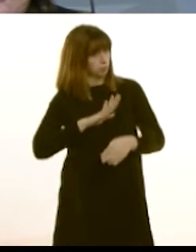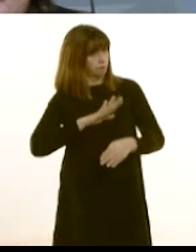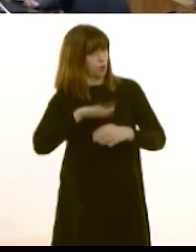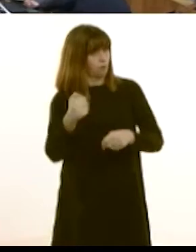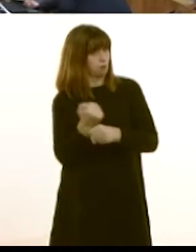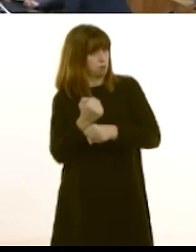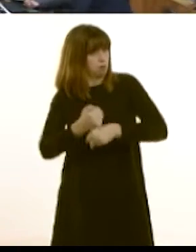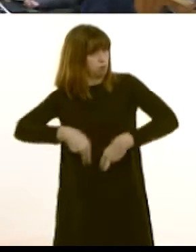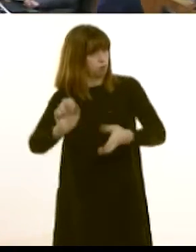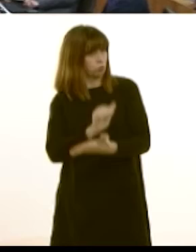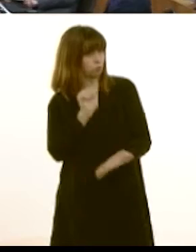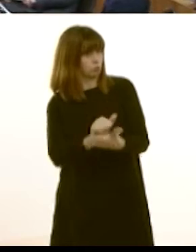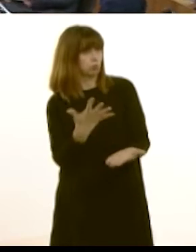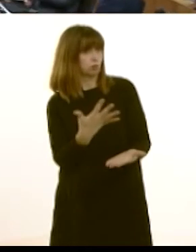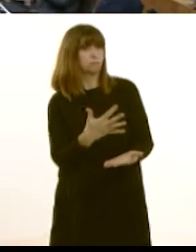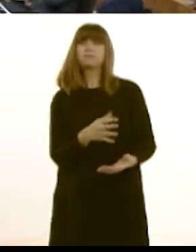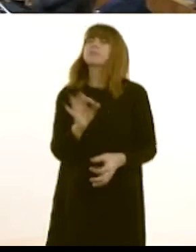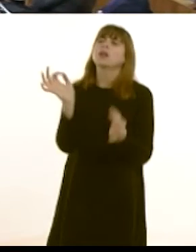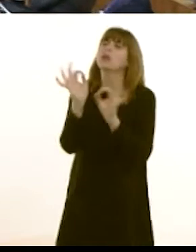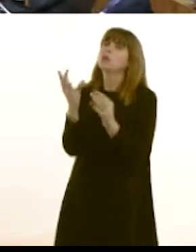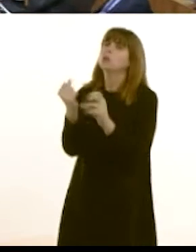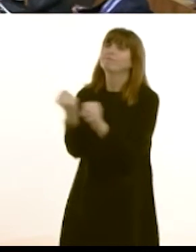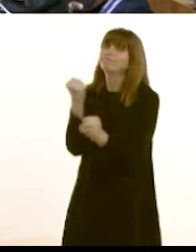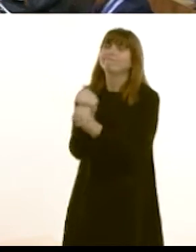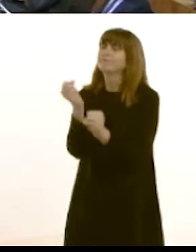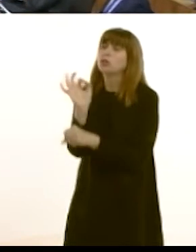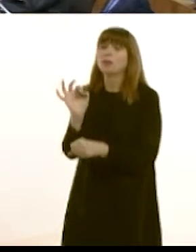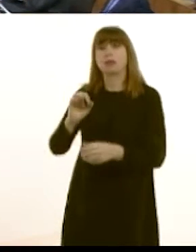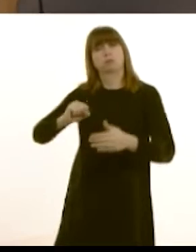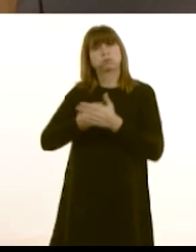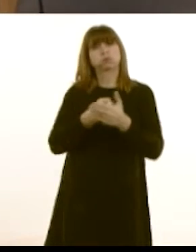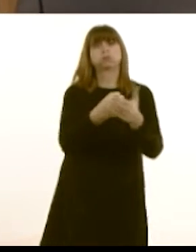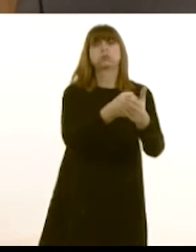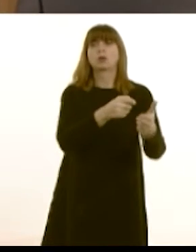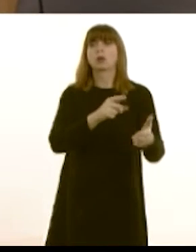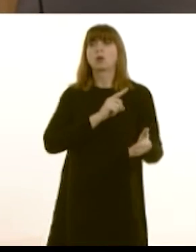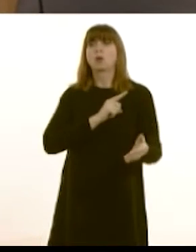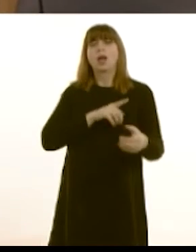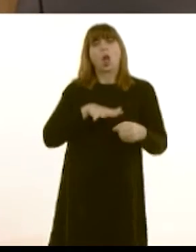Carwyn Jones: Well, itís not to do with maintenance. First of all, most of the accidents, I understand, were on local roads, local authority roads,